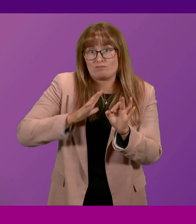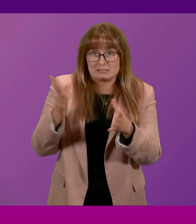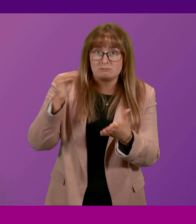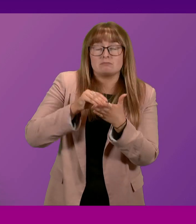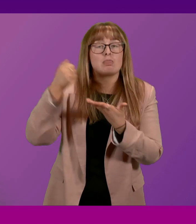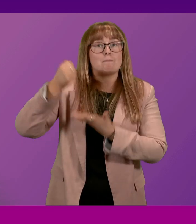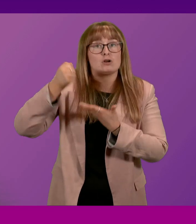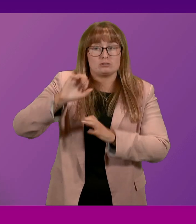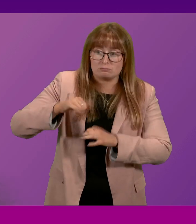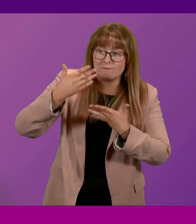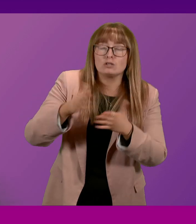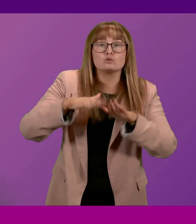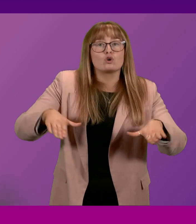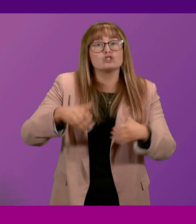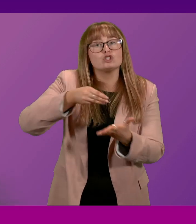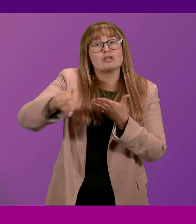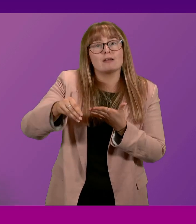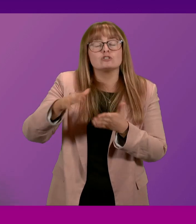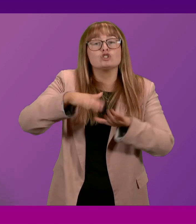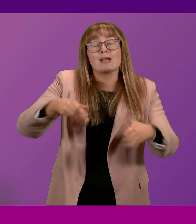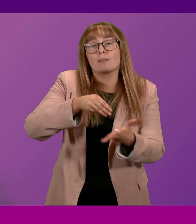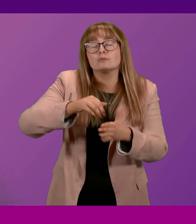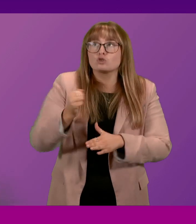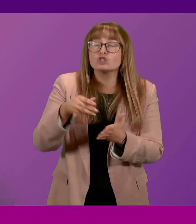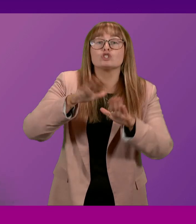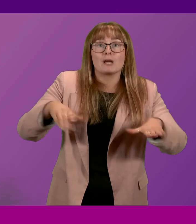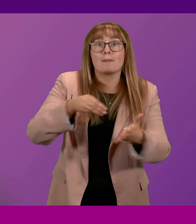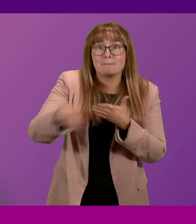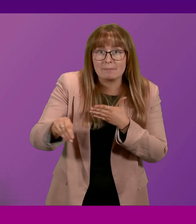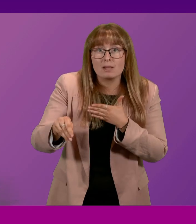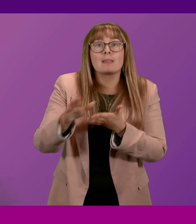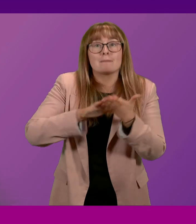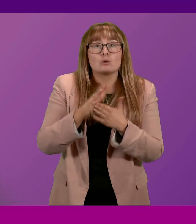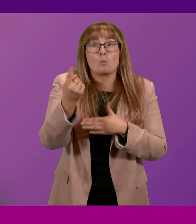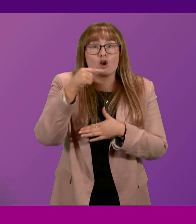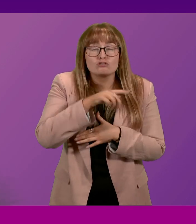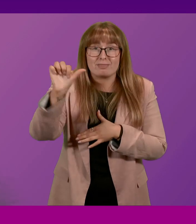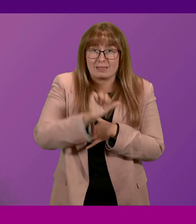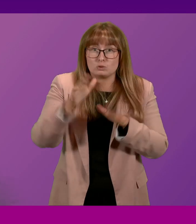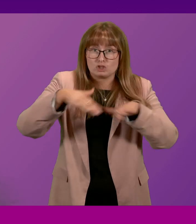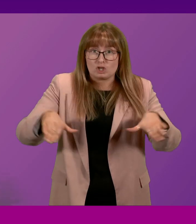to provide the Scottish child payment, which is helping to keep 100,000 children out of poverty.